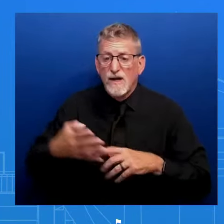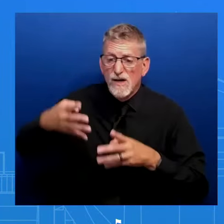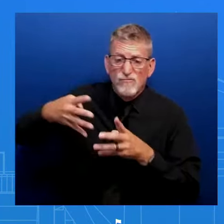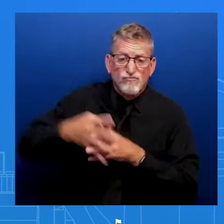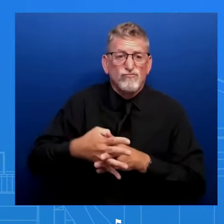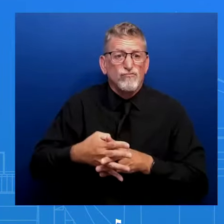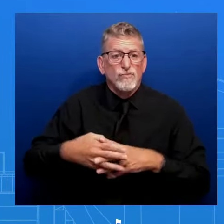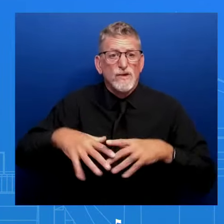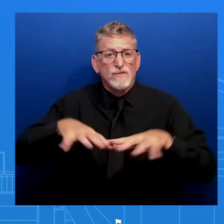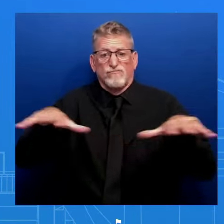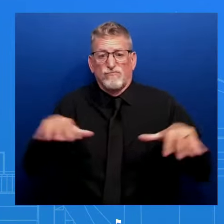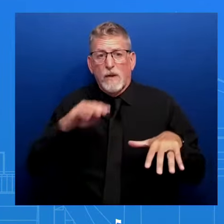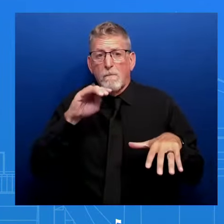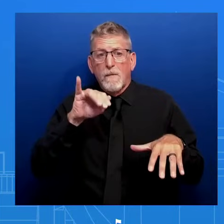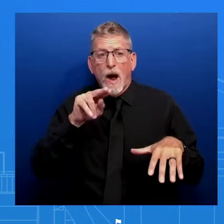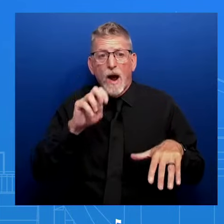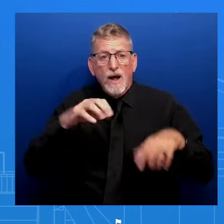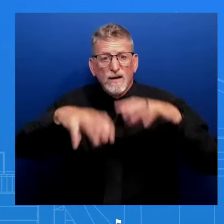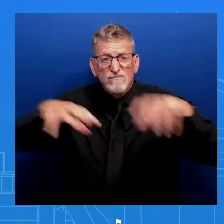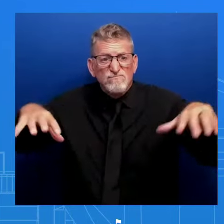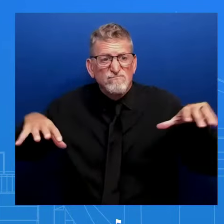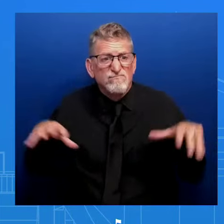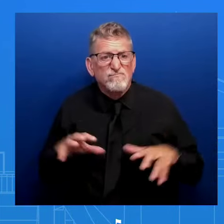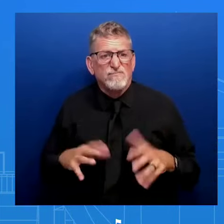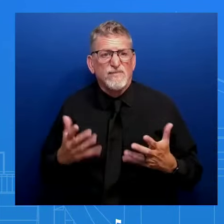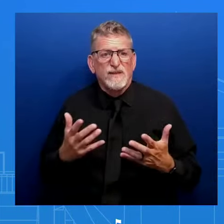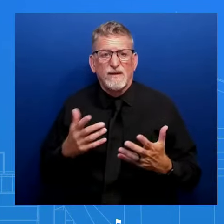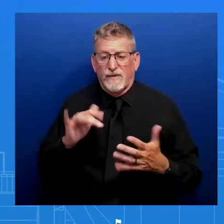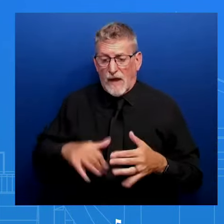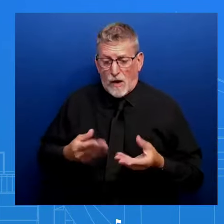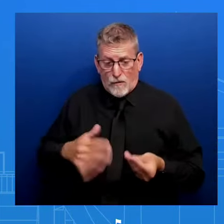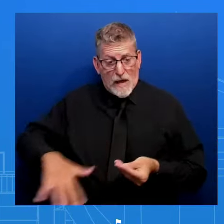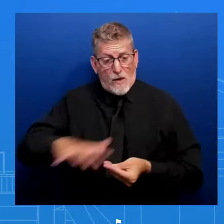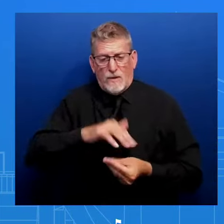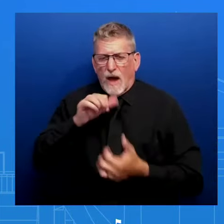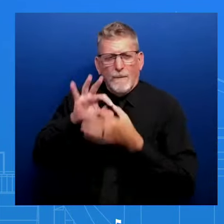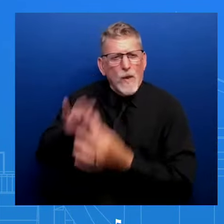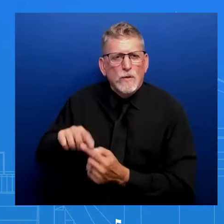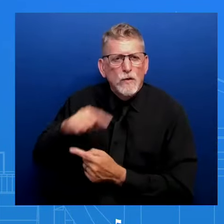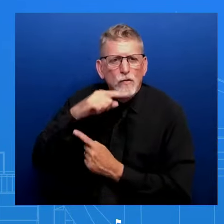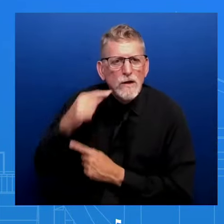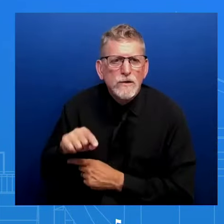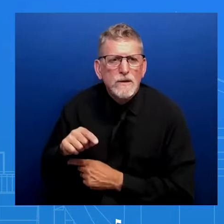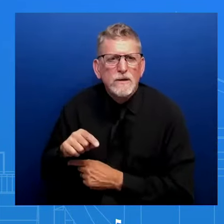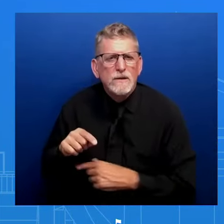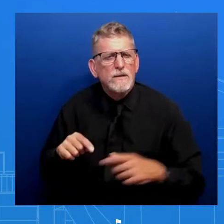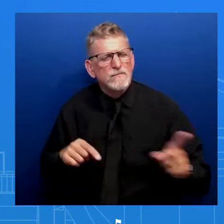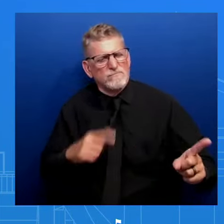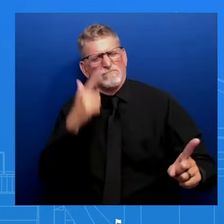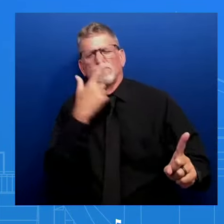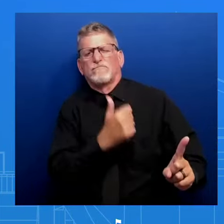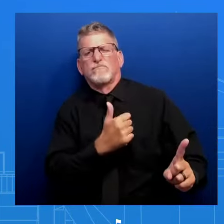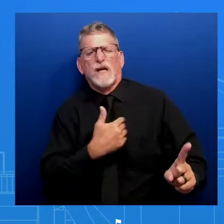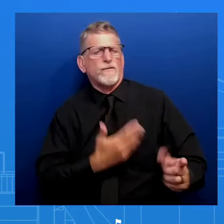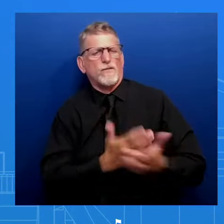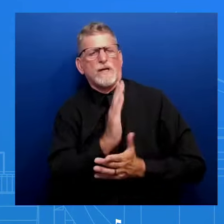And he has every right to want to reclaim his territorial integrity and his country's sovereignty.